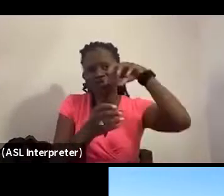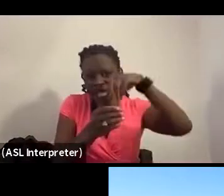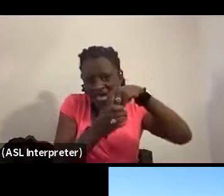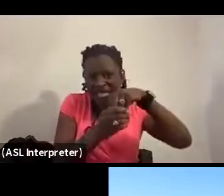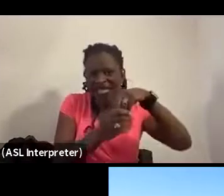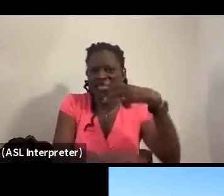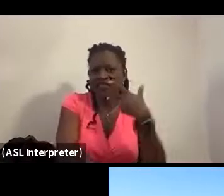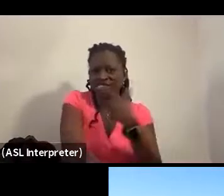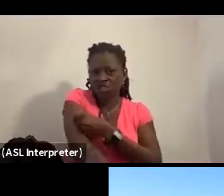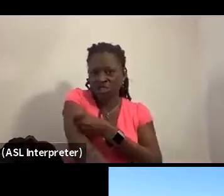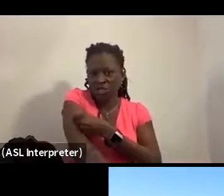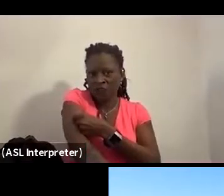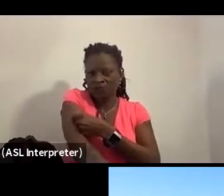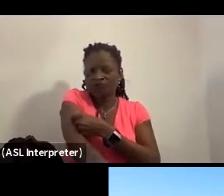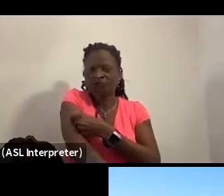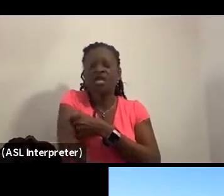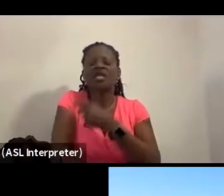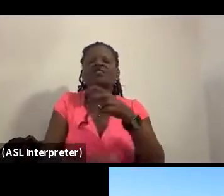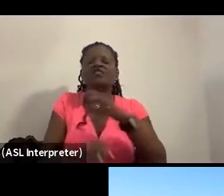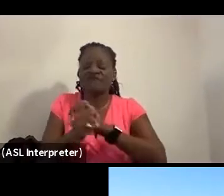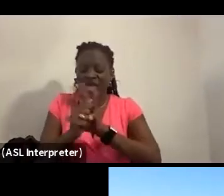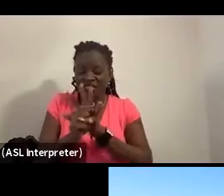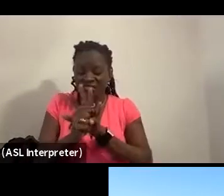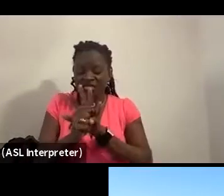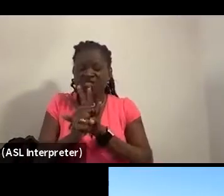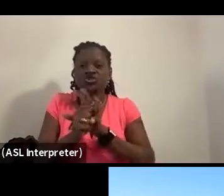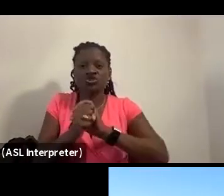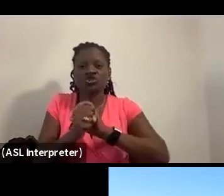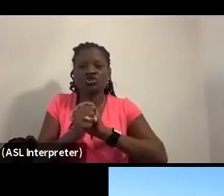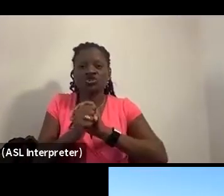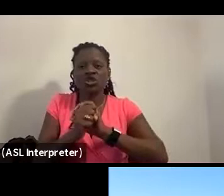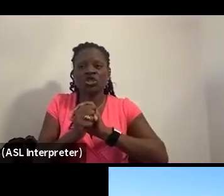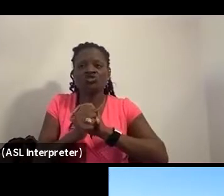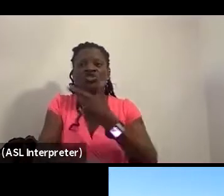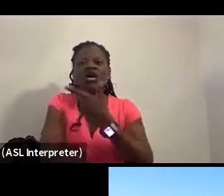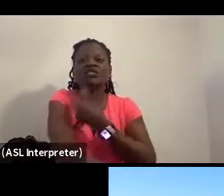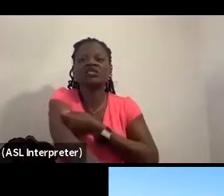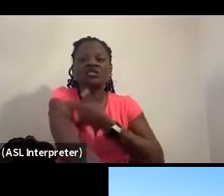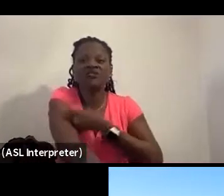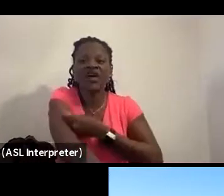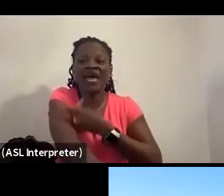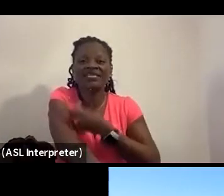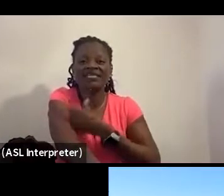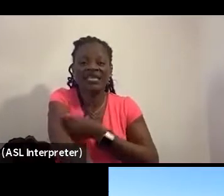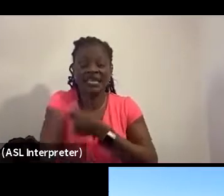brilliant way, in particular, I think, to talk probably mostly about Pfizer and Madrona, because as Dr.